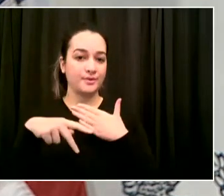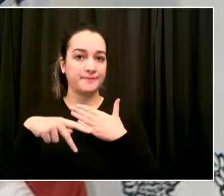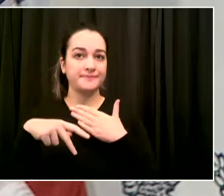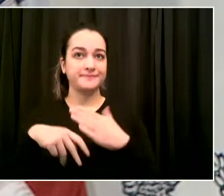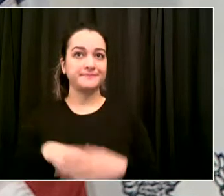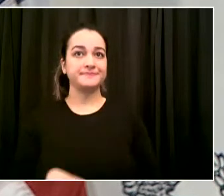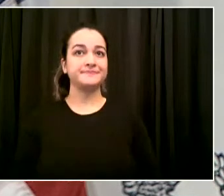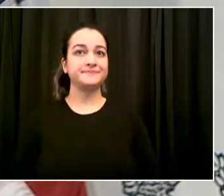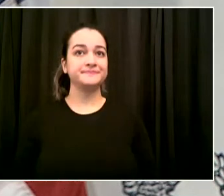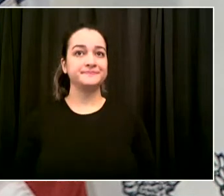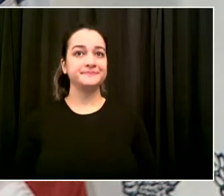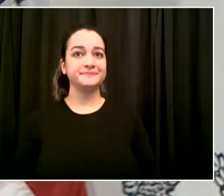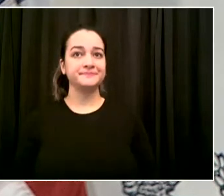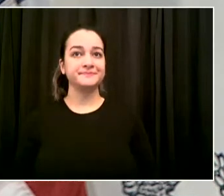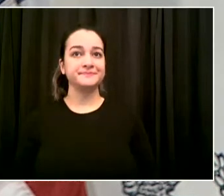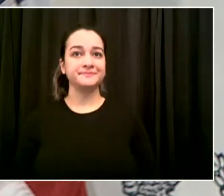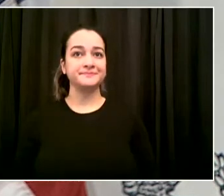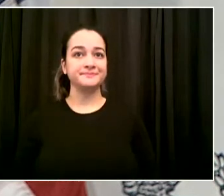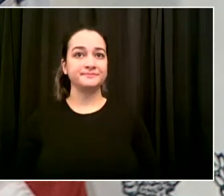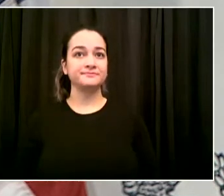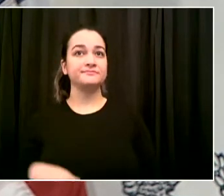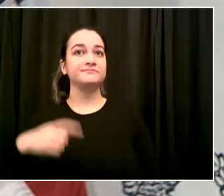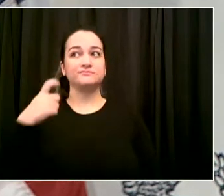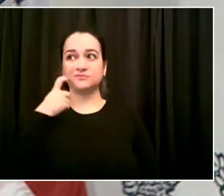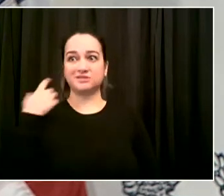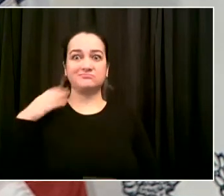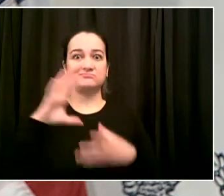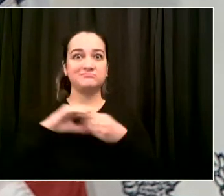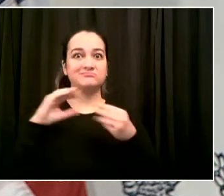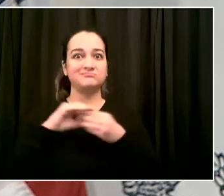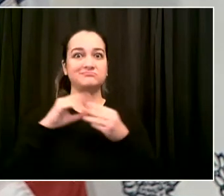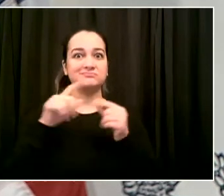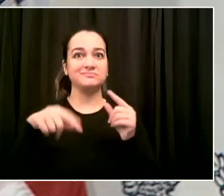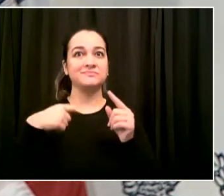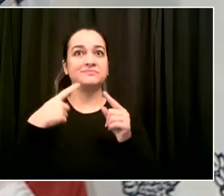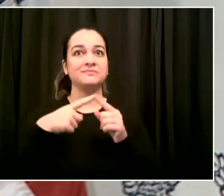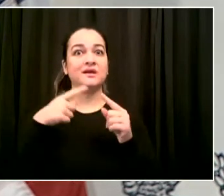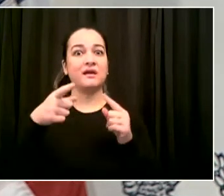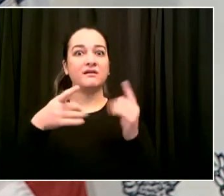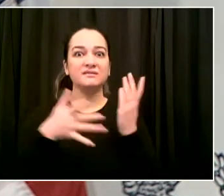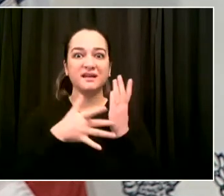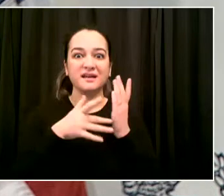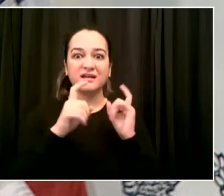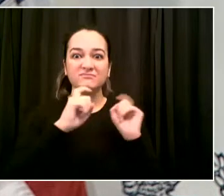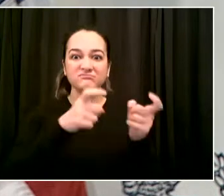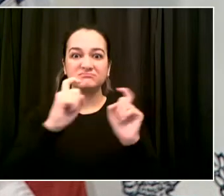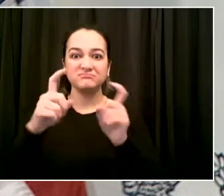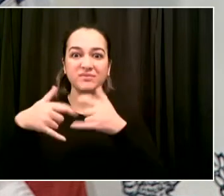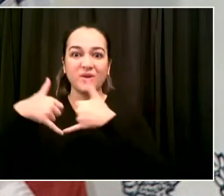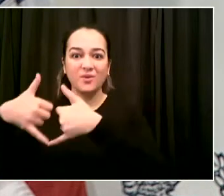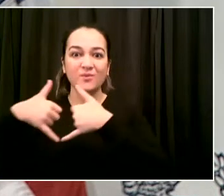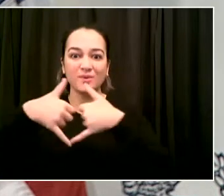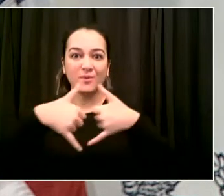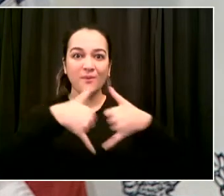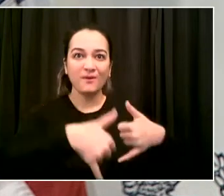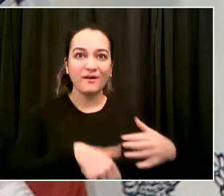APPLYING AND ARE WORRRIED ABOUT IT. FOR THE THOUSANDS OF